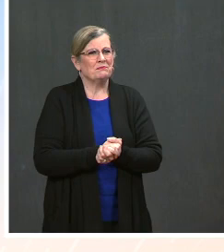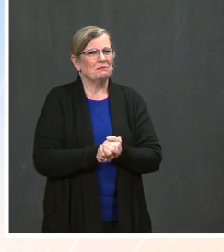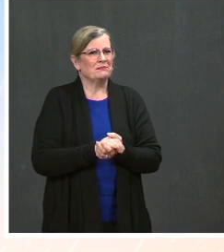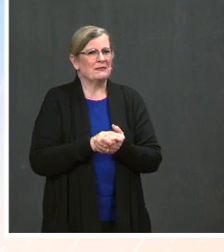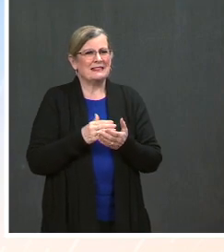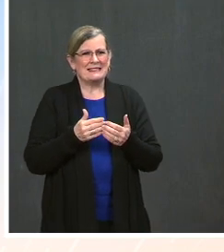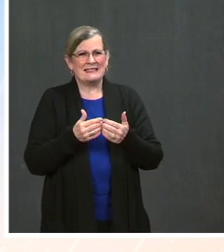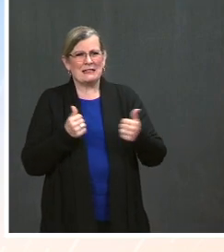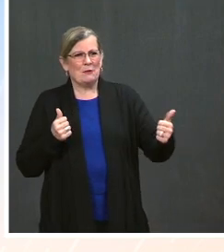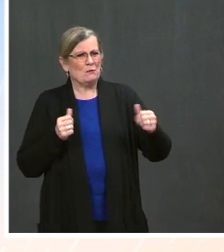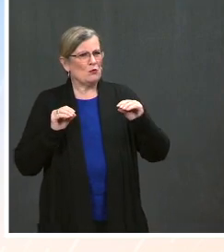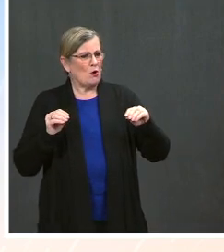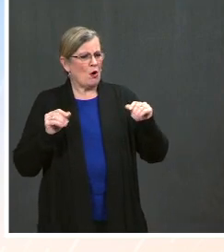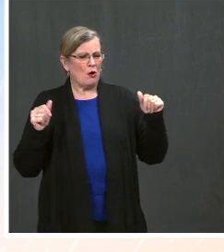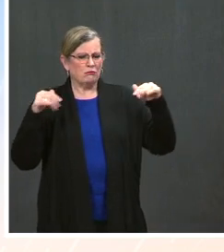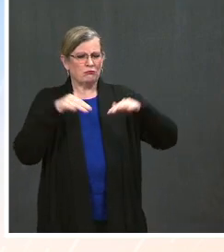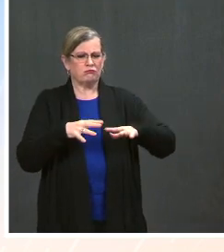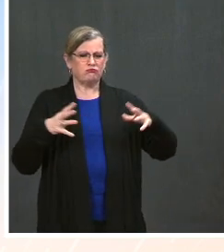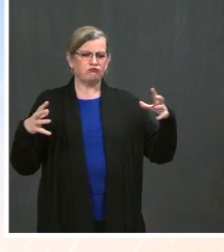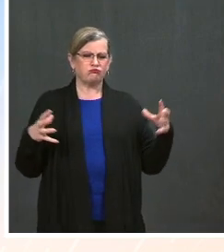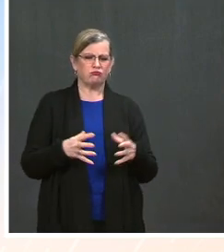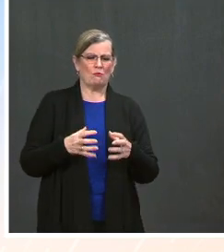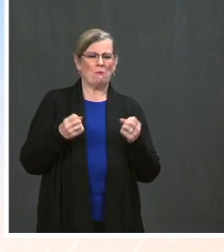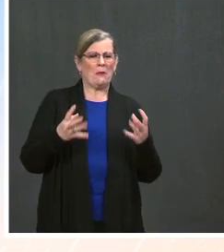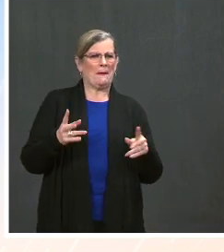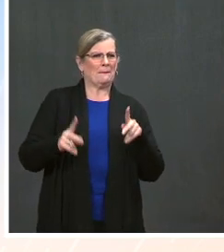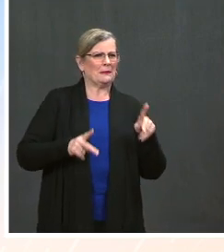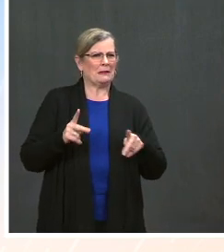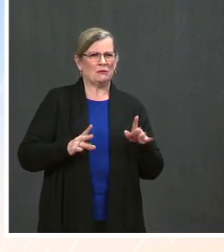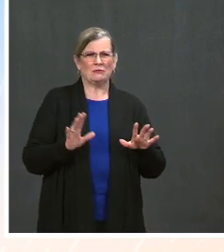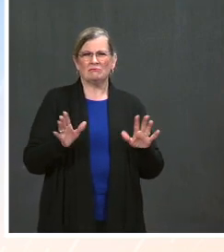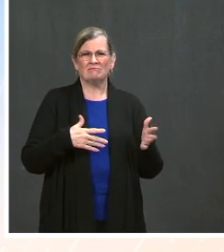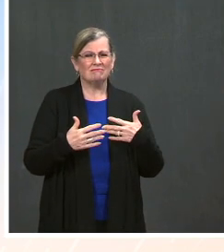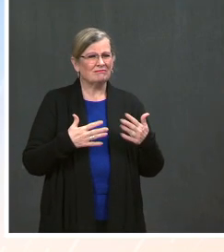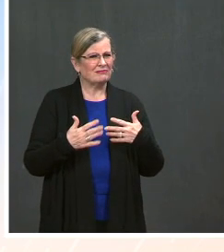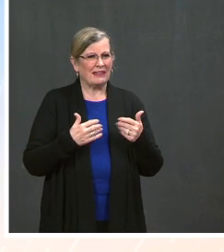you have to do -- any state, any city in this country. The Press: But there is -- I mean, there are gaps in --